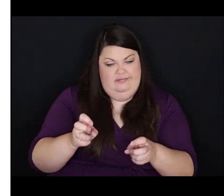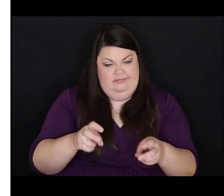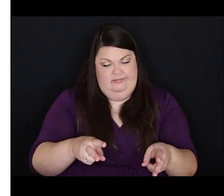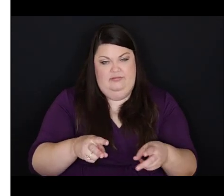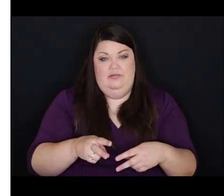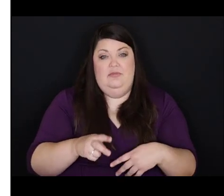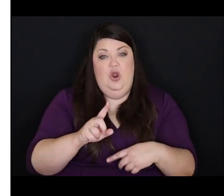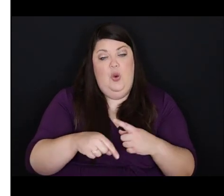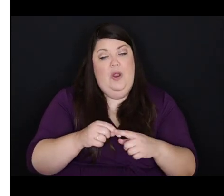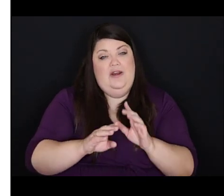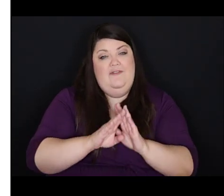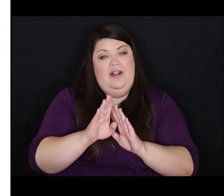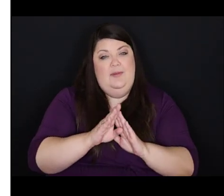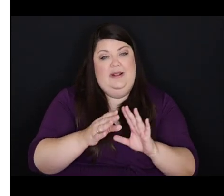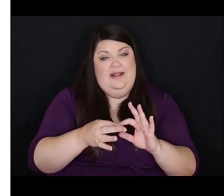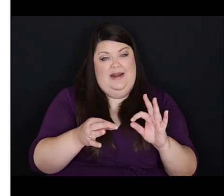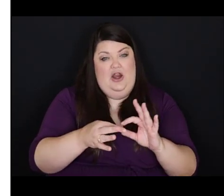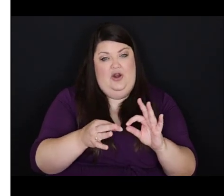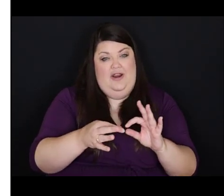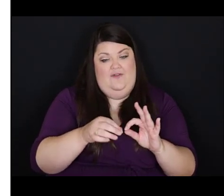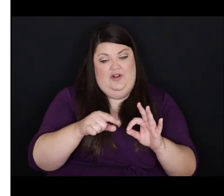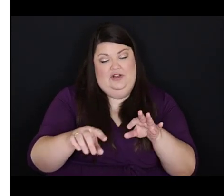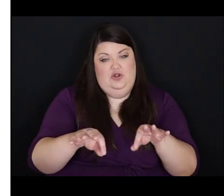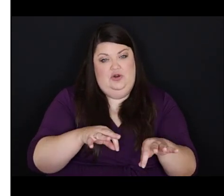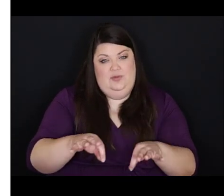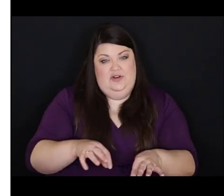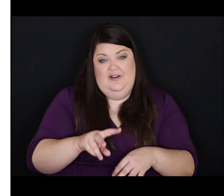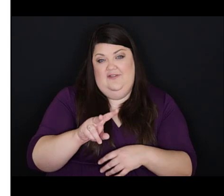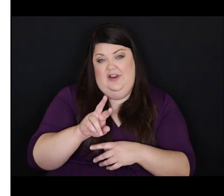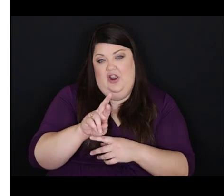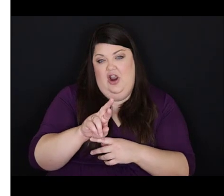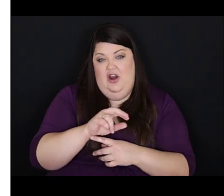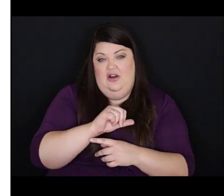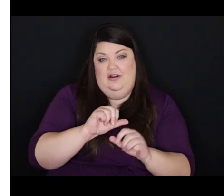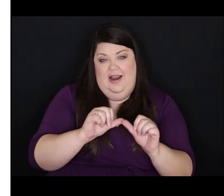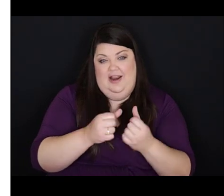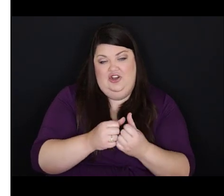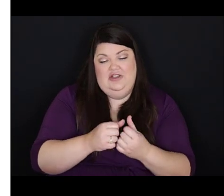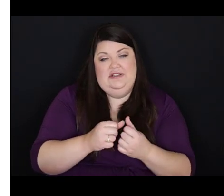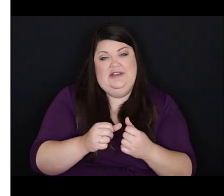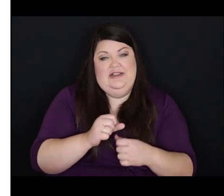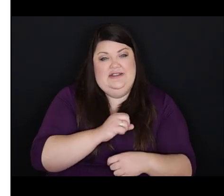for this Description, VR agency staff must consider the following: